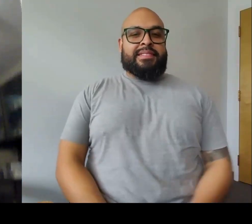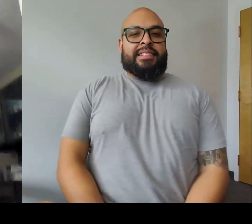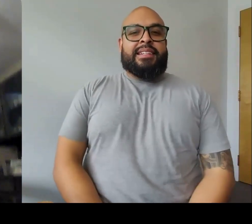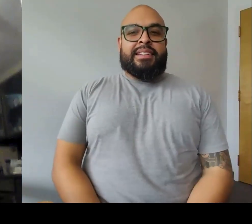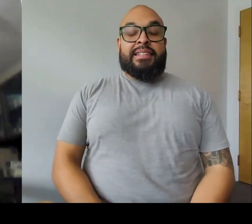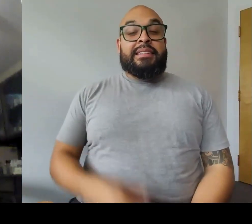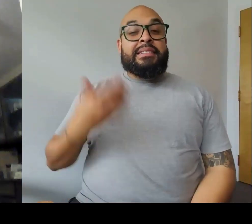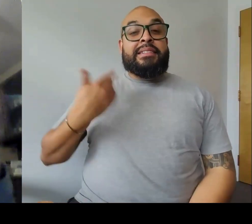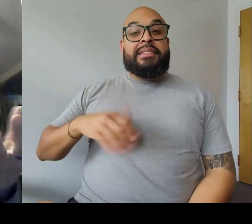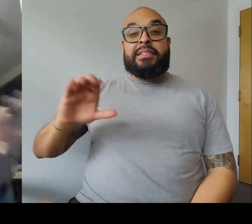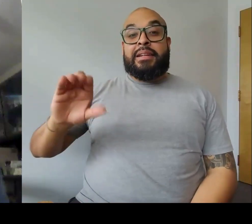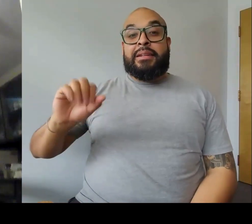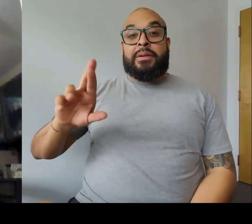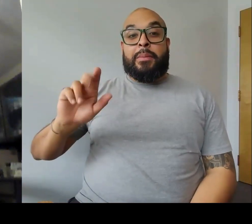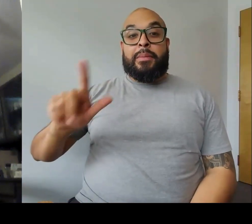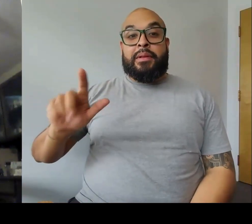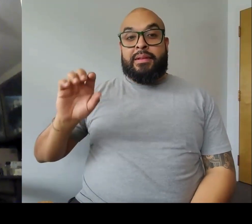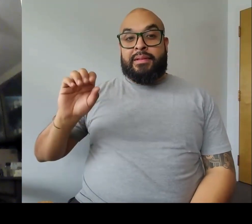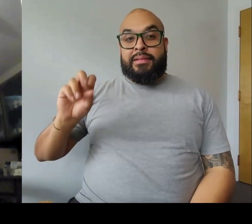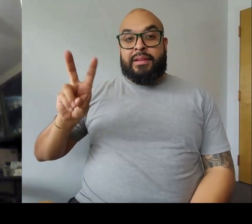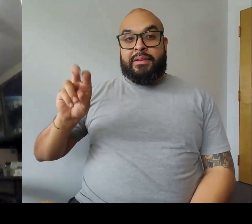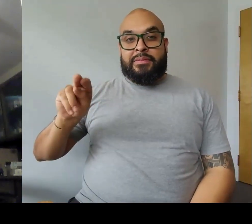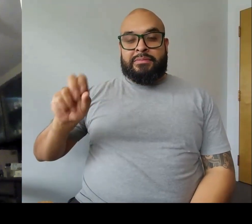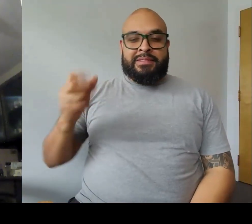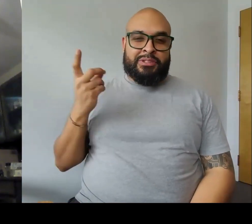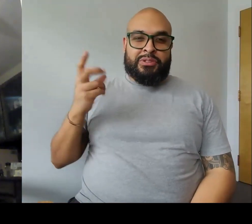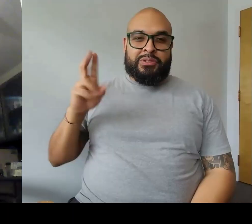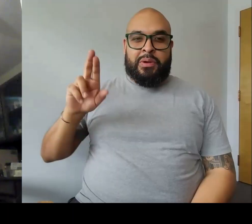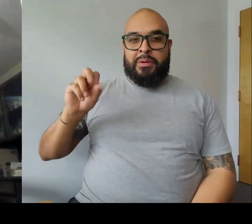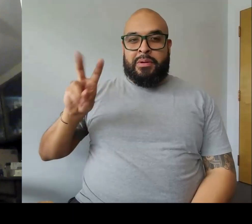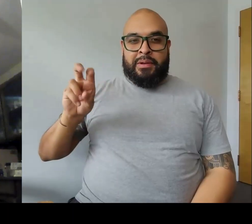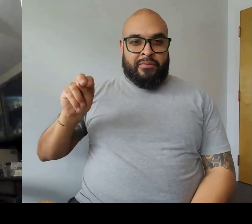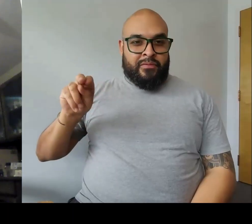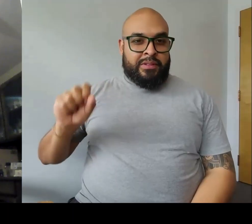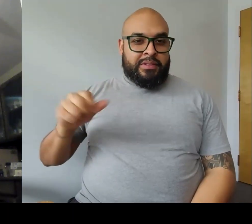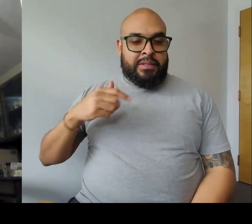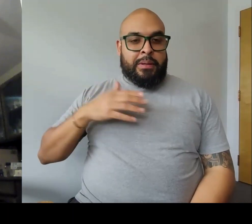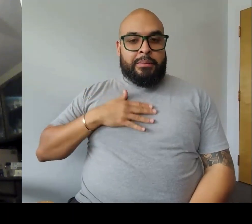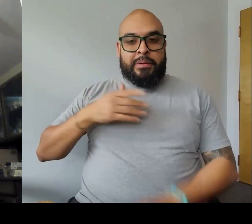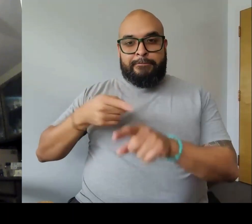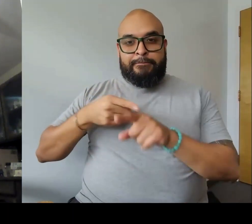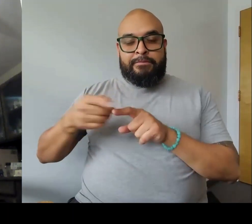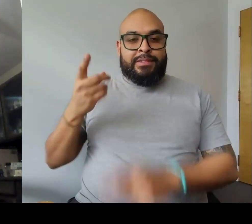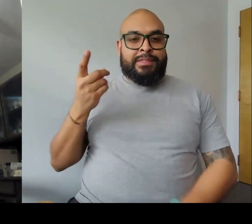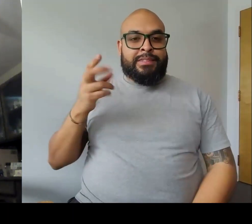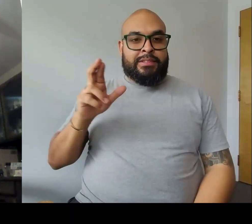My name is Carol Evans, Dr. Carol Evans. I got my doctorate in my 60s.